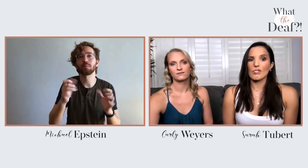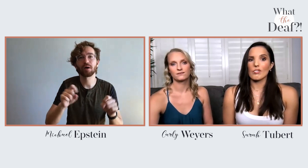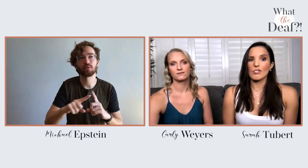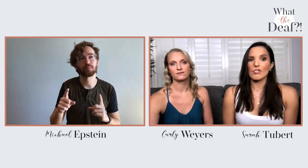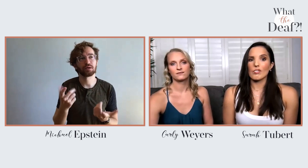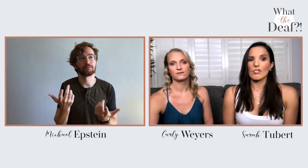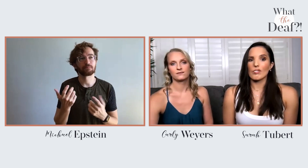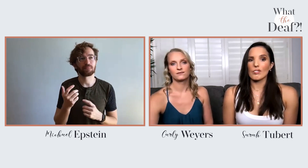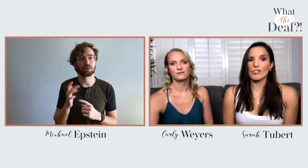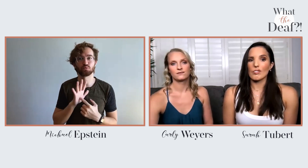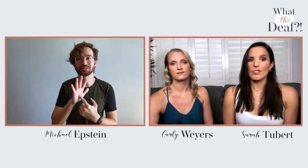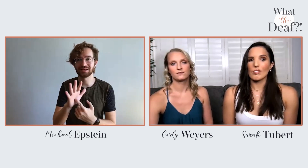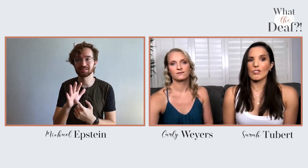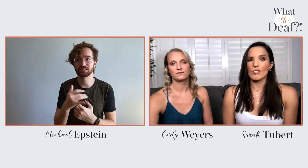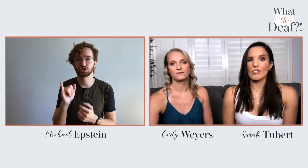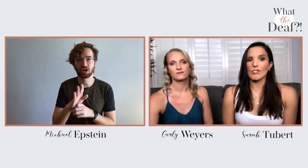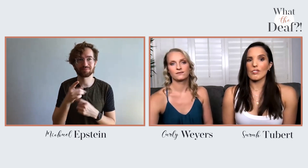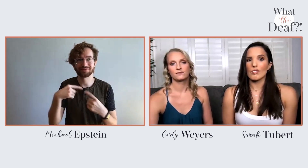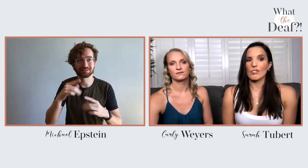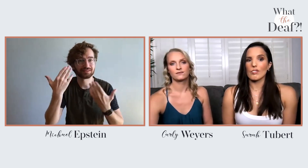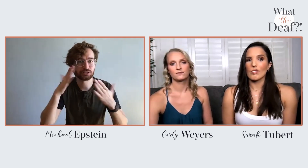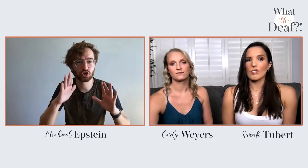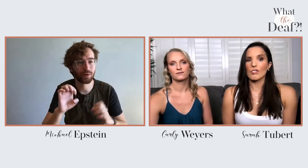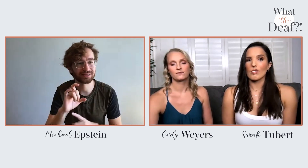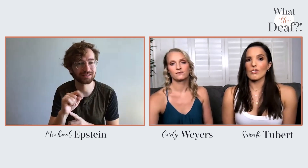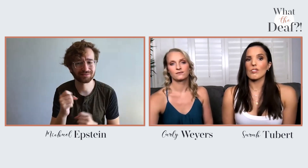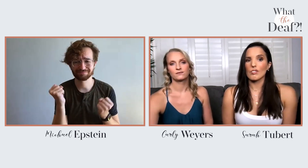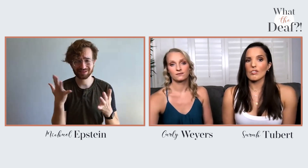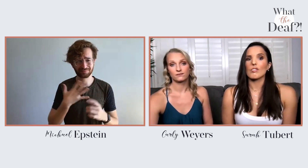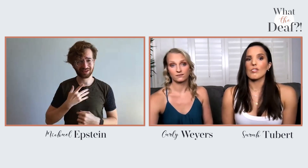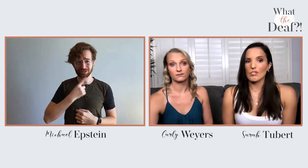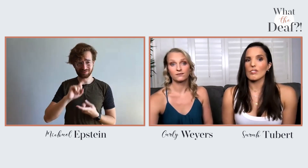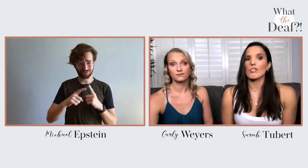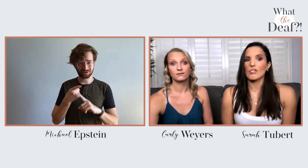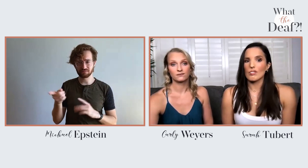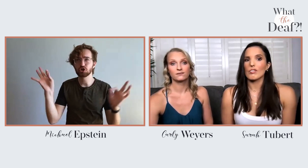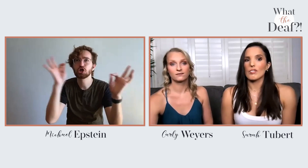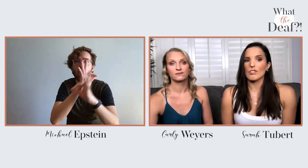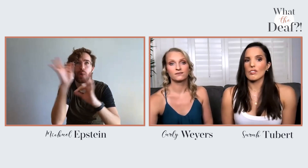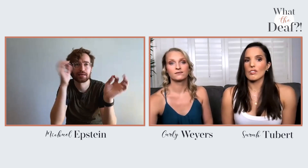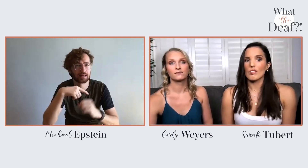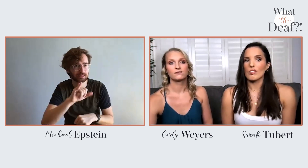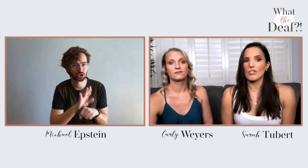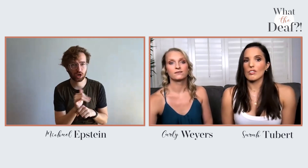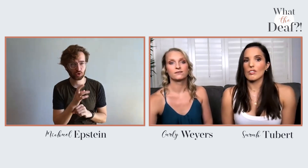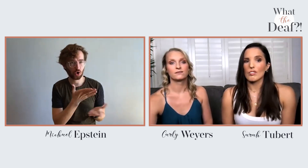So I think that representation, I mean there are so many people, My hearing friends don't even know half of the jobs that exist on set.